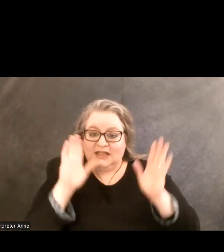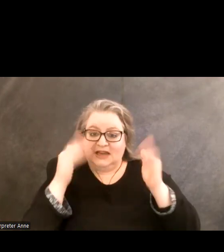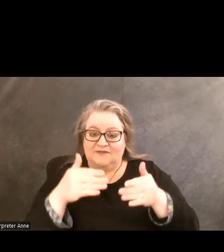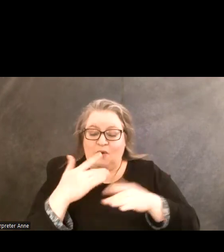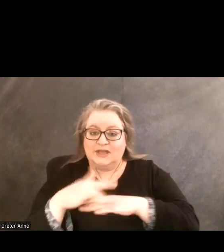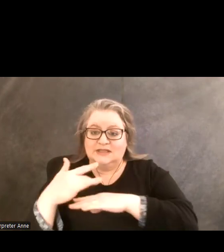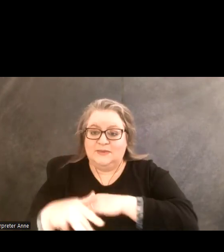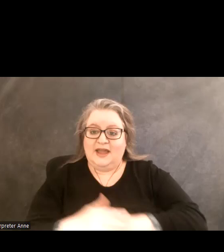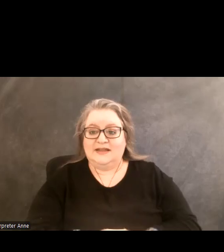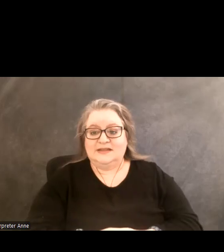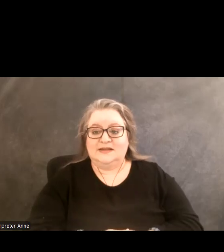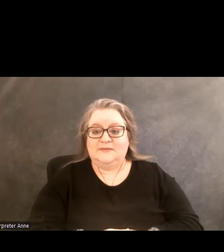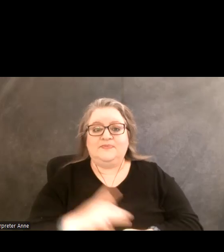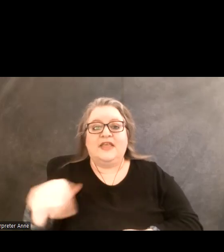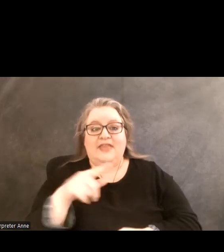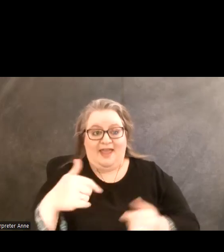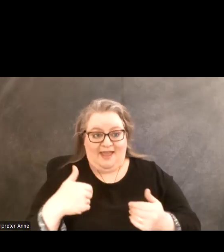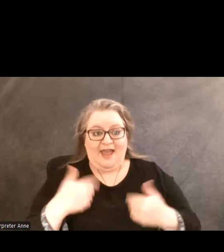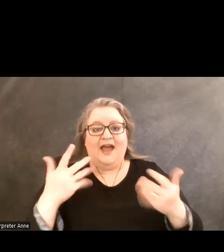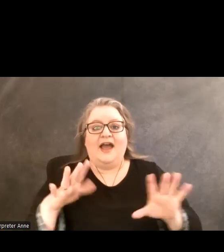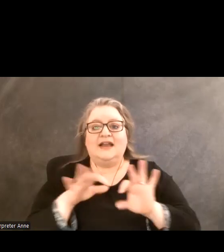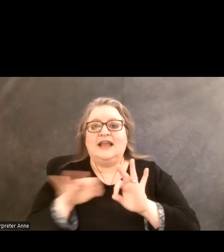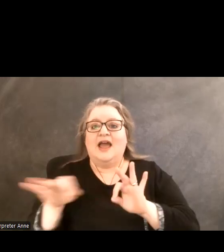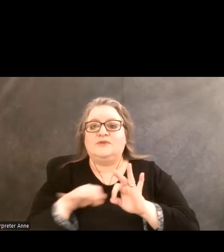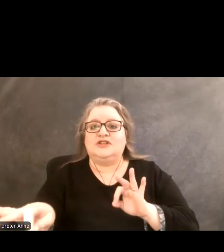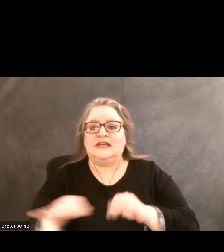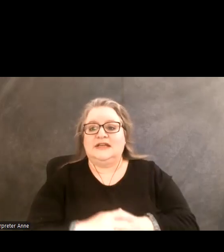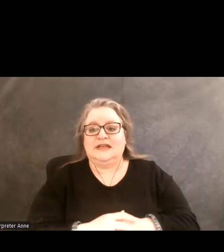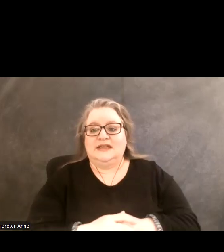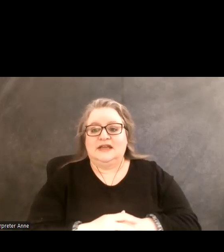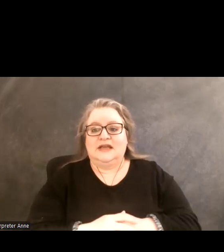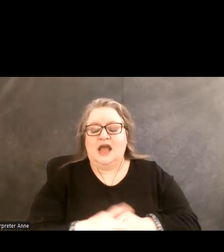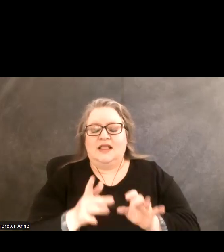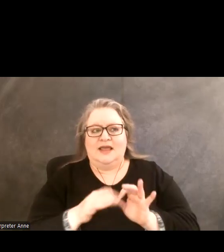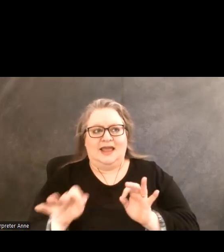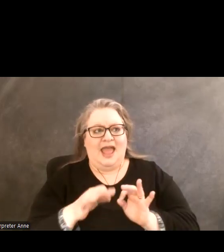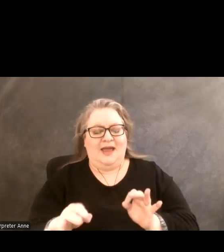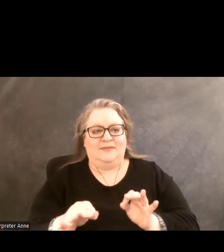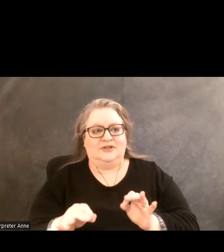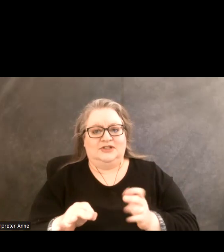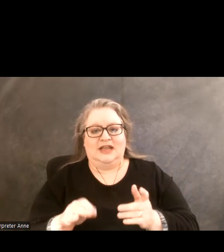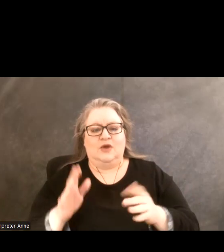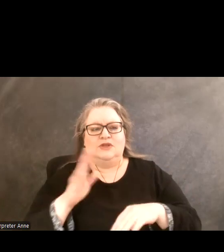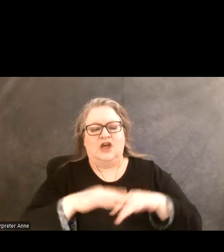They had captioning. The captioning was on a screen, on